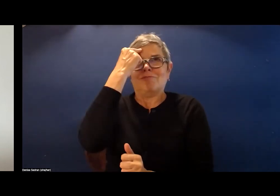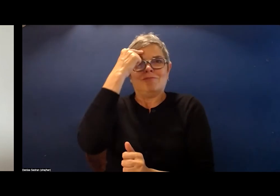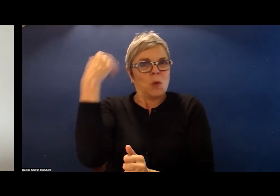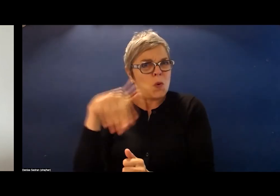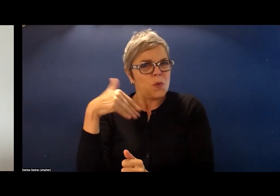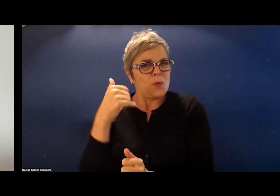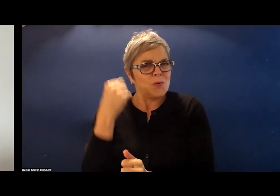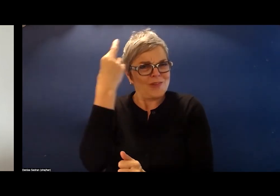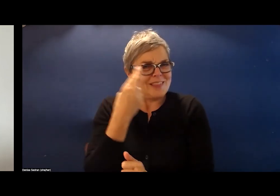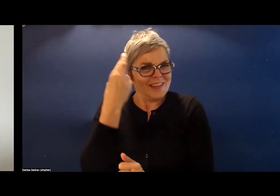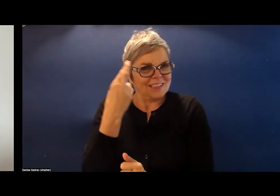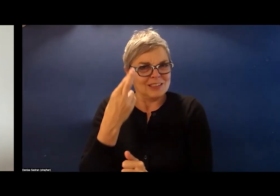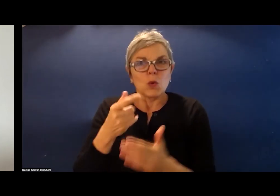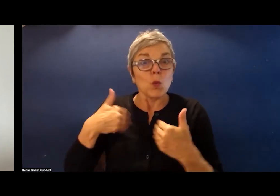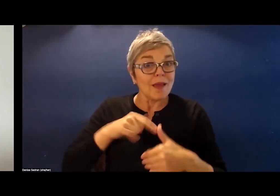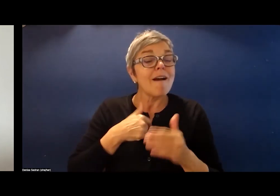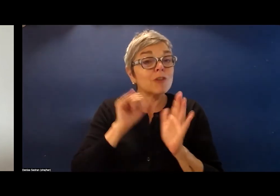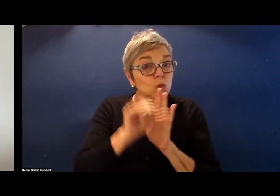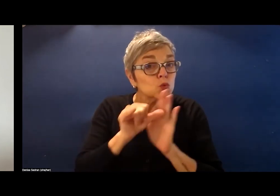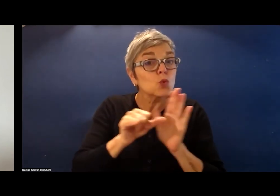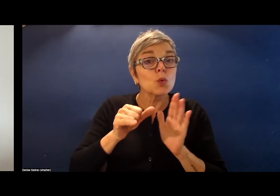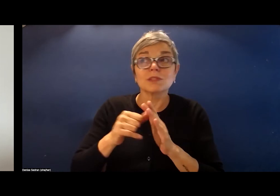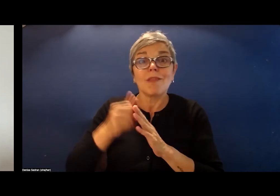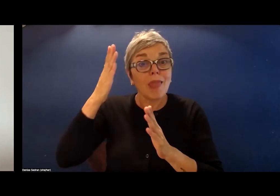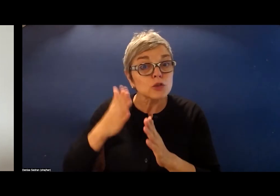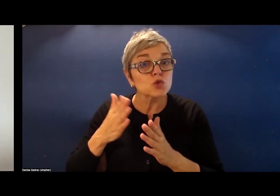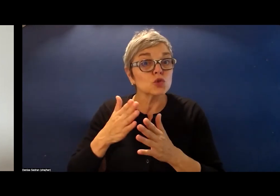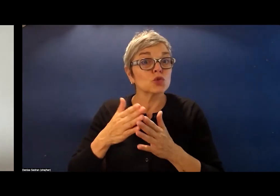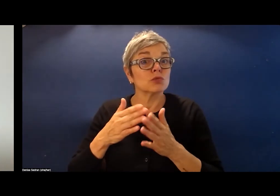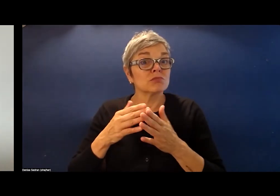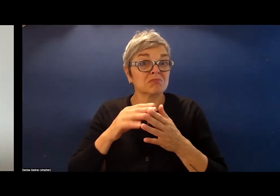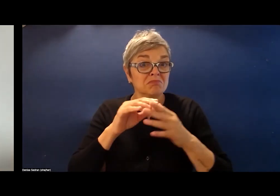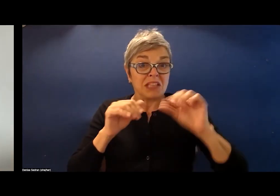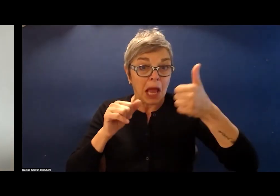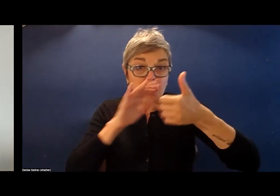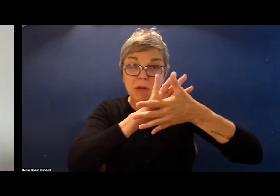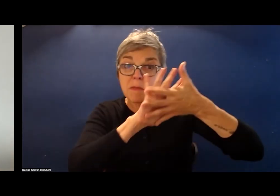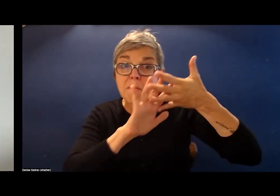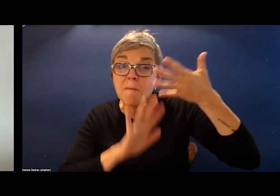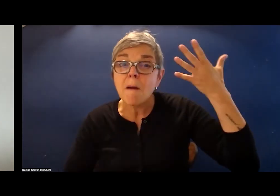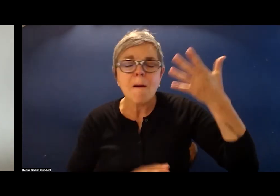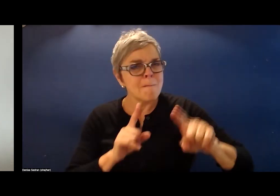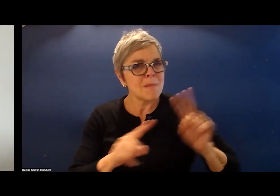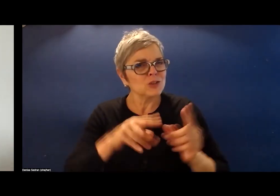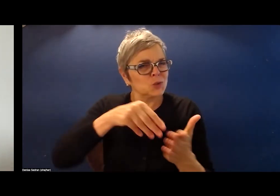I wonder if in a future iteration, there is opportunity to make present more of the dynamic engagement,